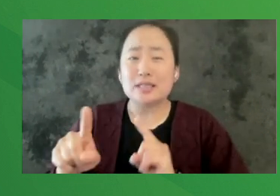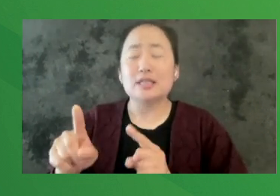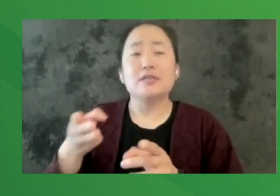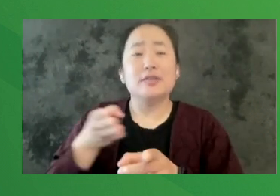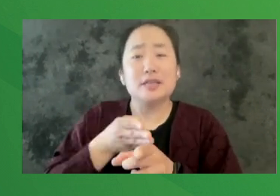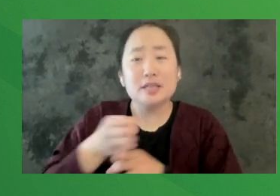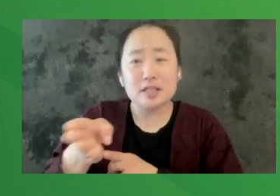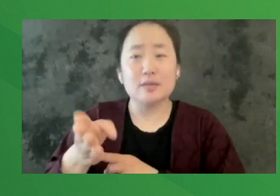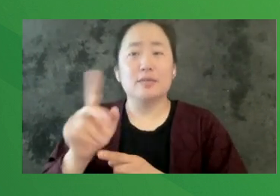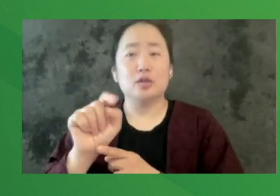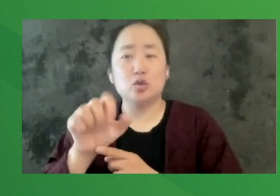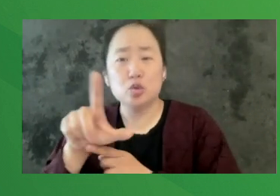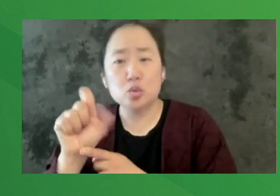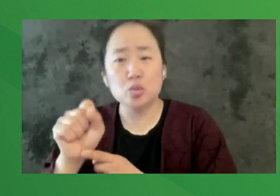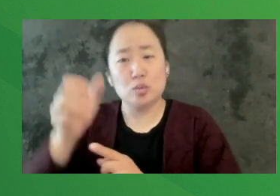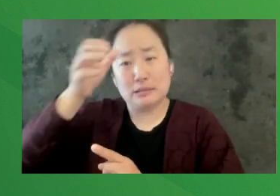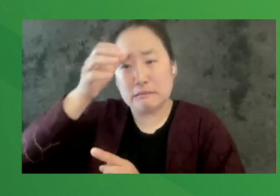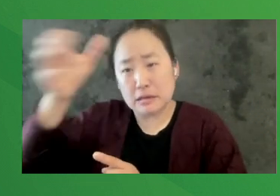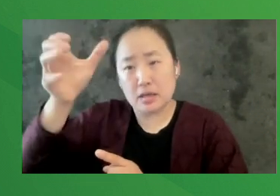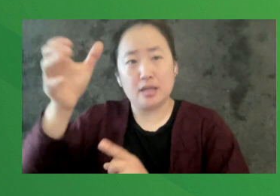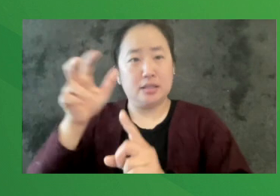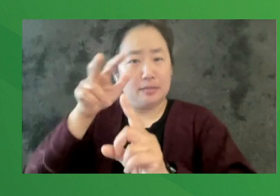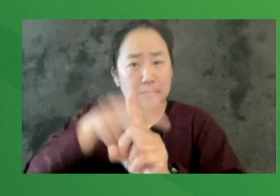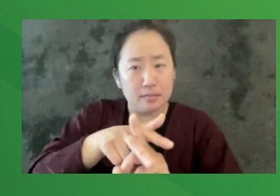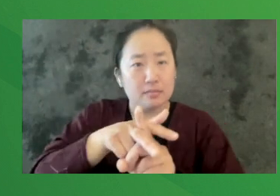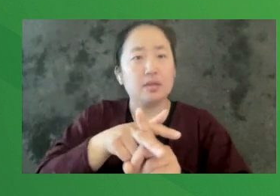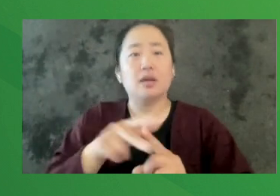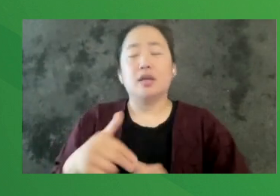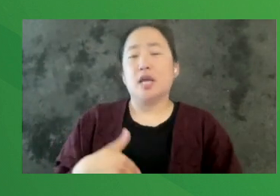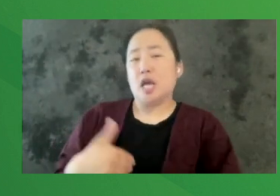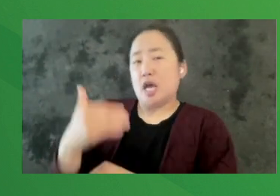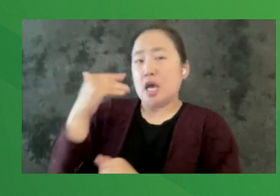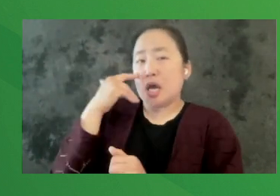disciplines, using principles of acknowledged learning and environmental education, learning